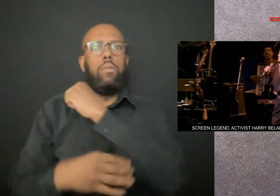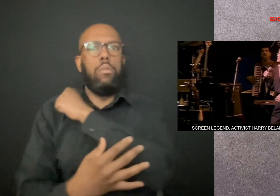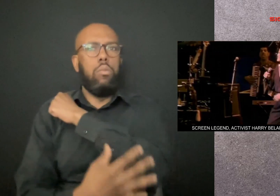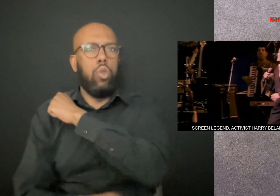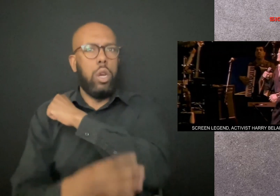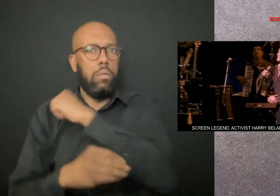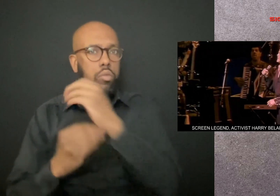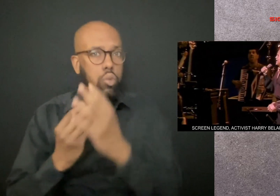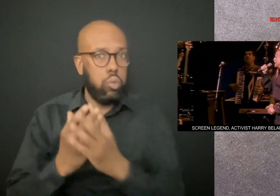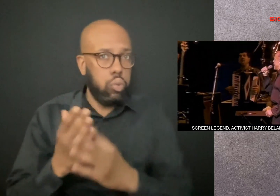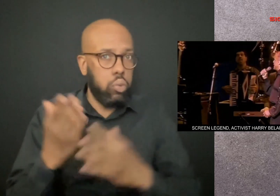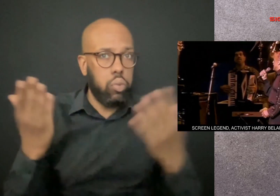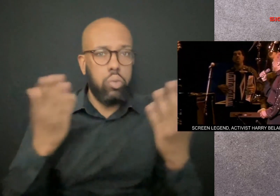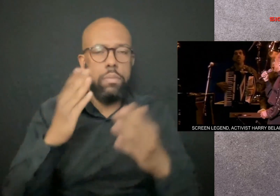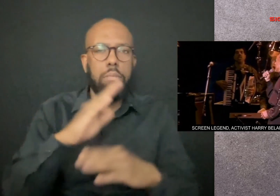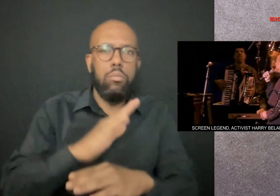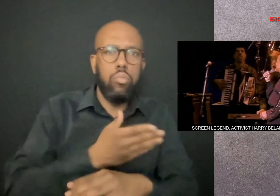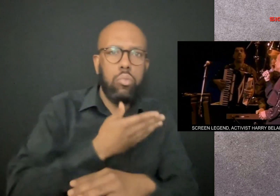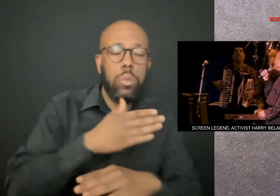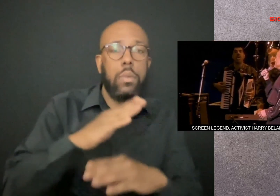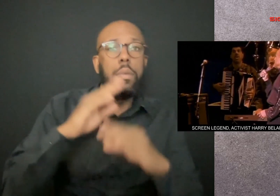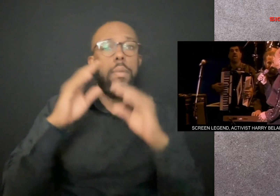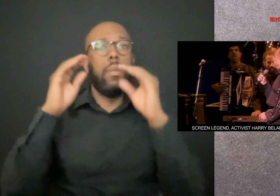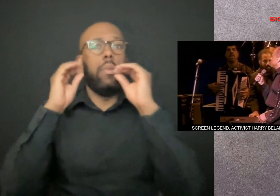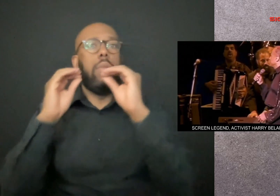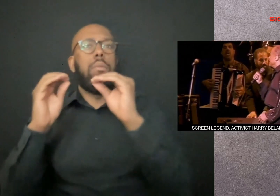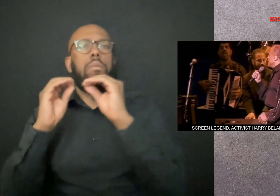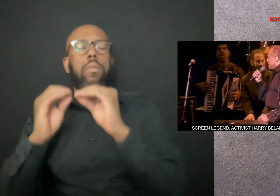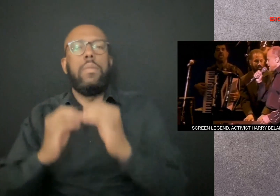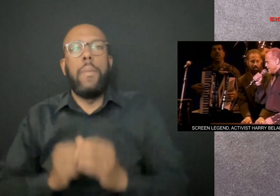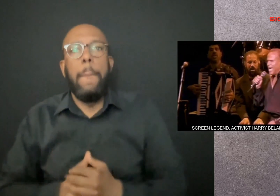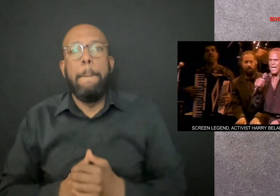himself out of poverty through music and education